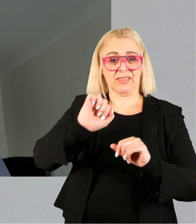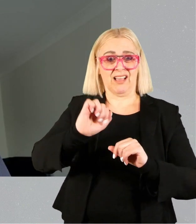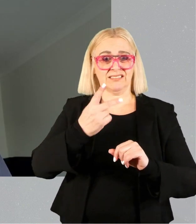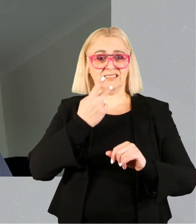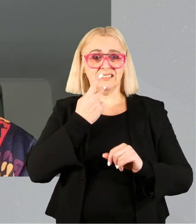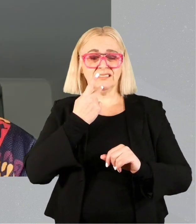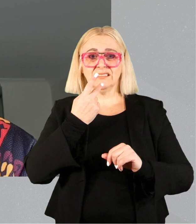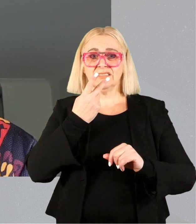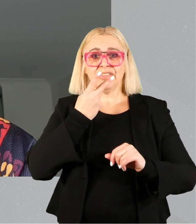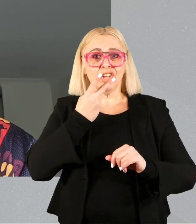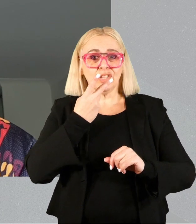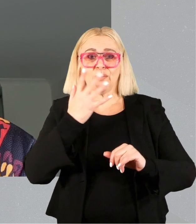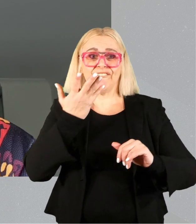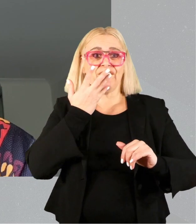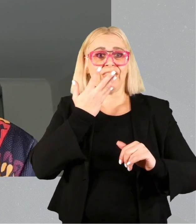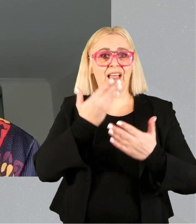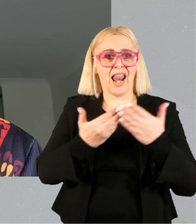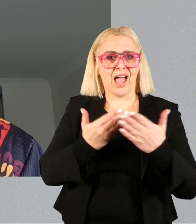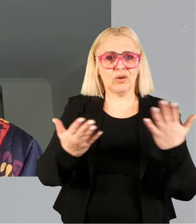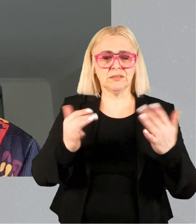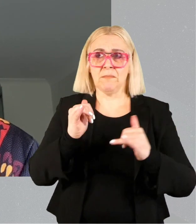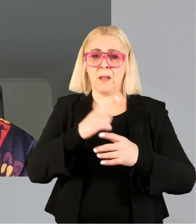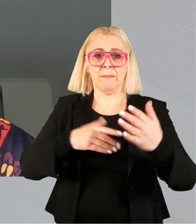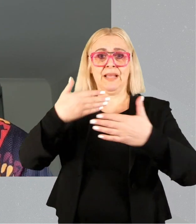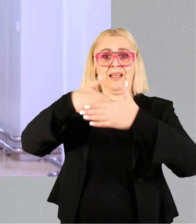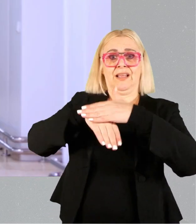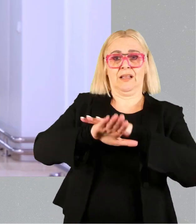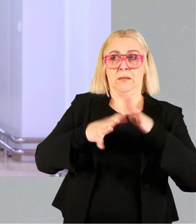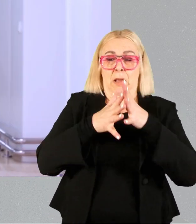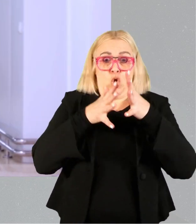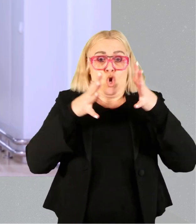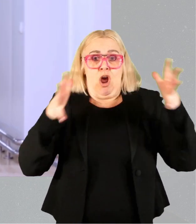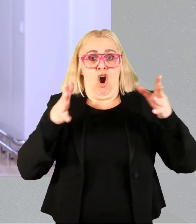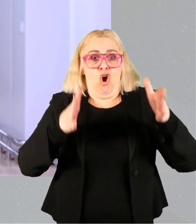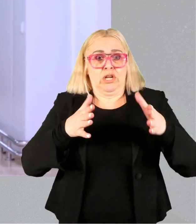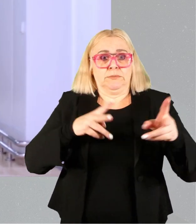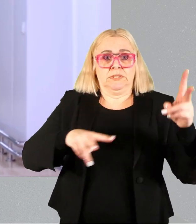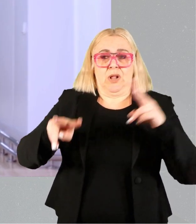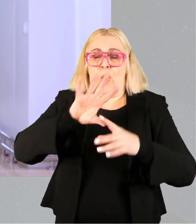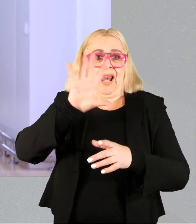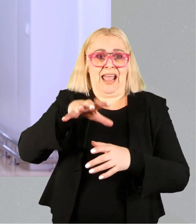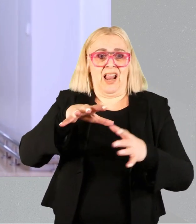Women might be entering a big institution. They've got a whole range of procedures that